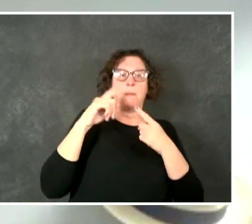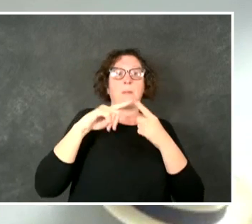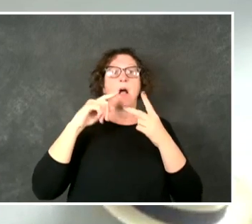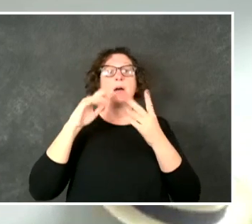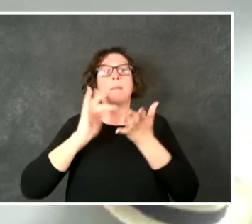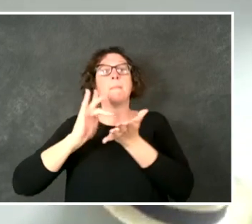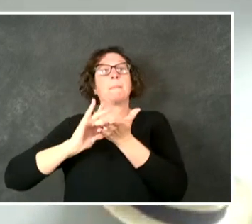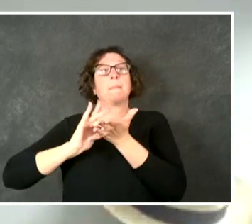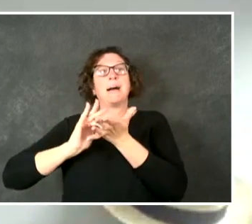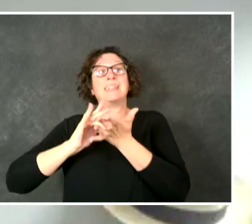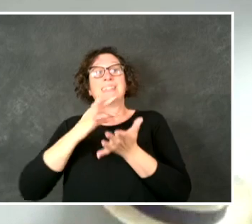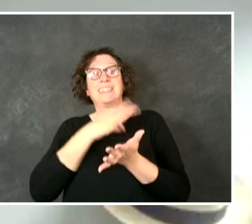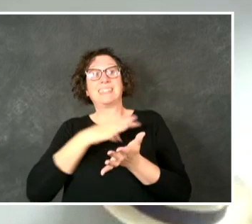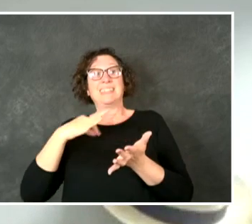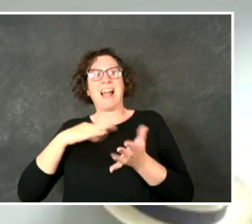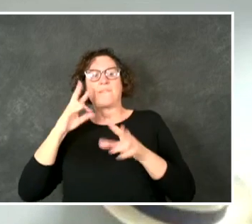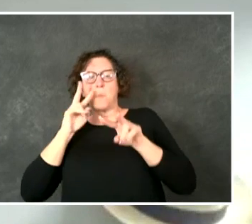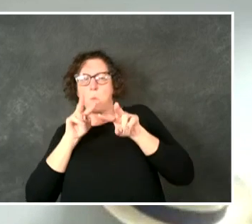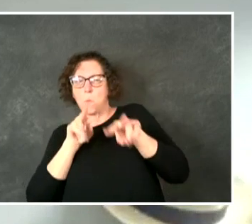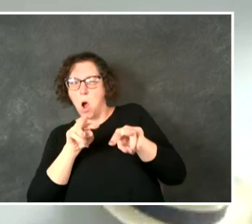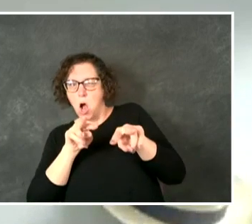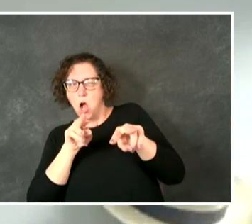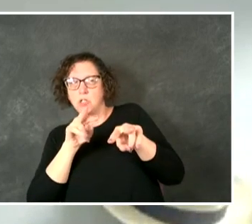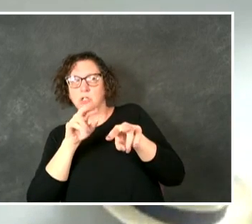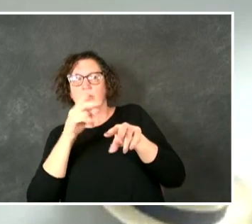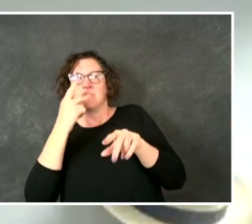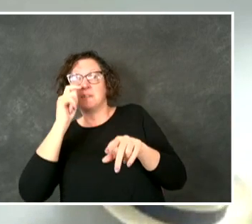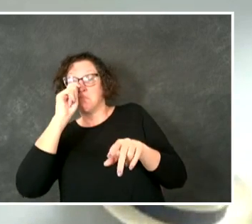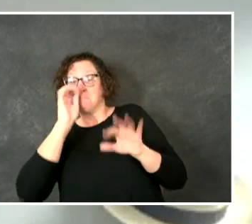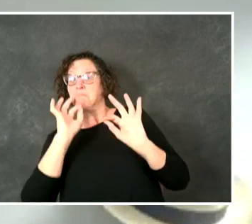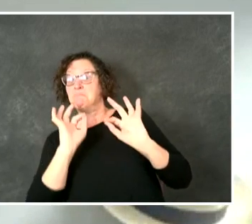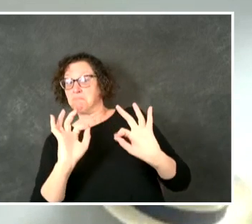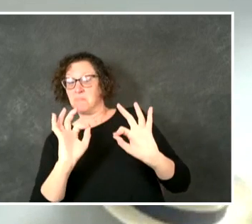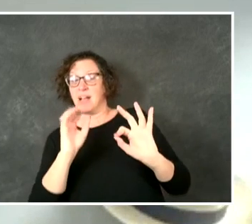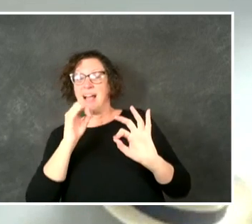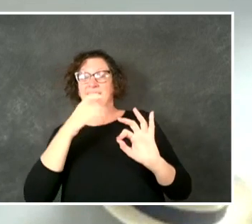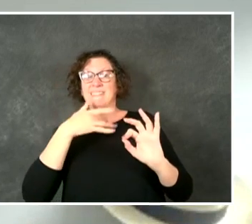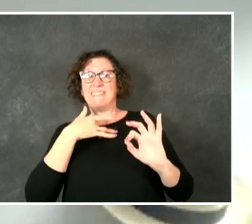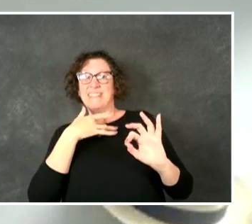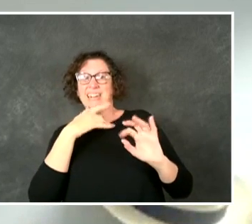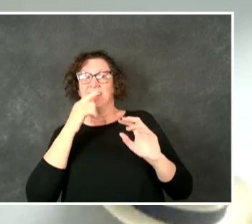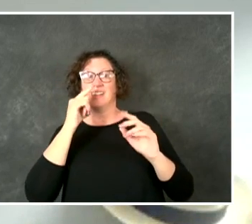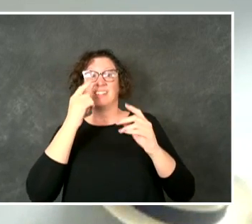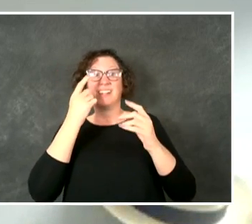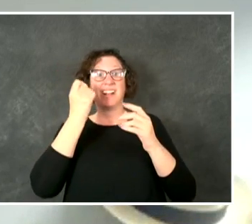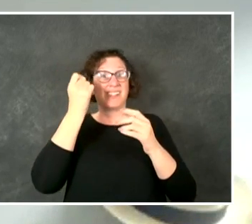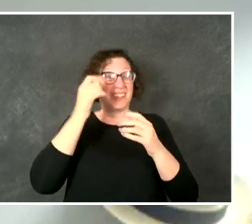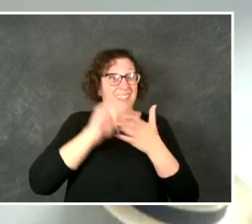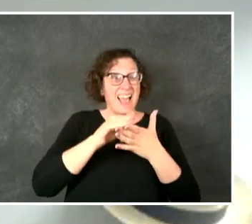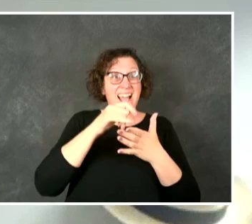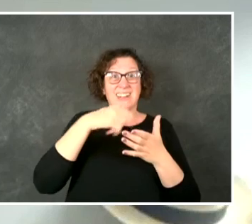SUPERVISION OF THEH TEALH ACRE WORKER. AS YOUKEEP SAYING AND TEACHING PEOPLE, LEARNING NEW